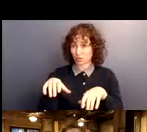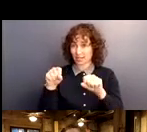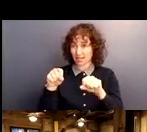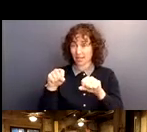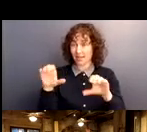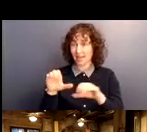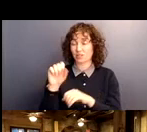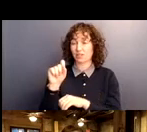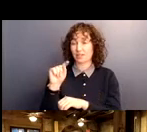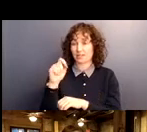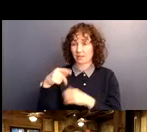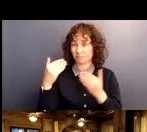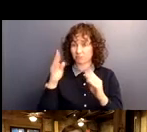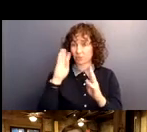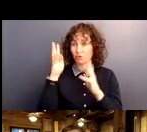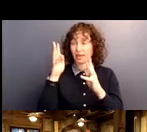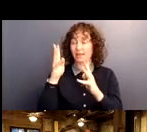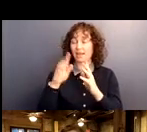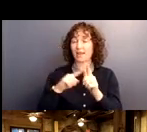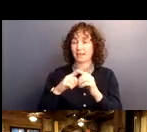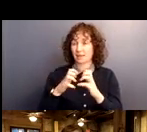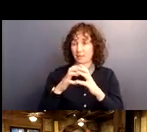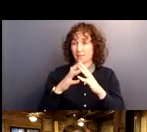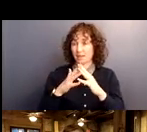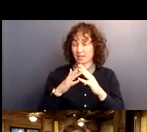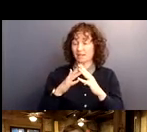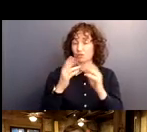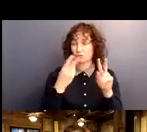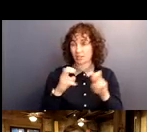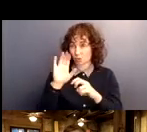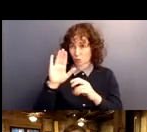and implementing a transition in your own lesson, to help with this action step,